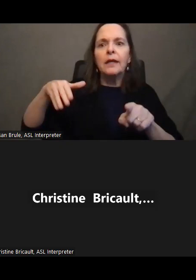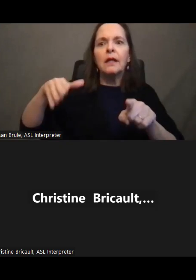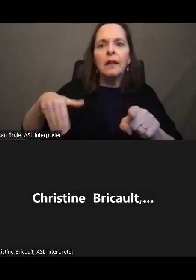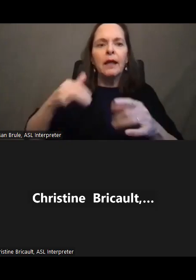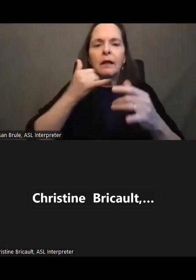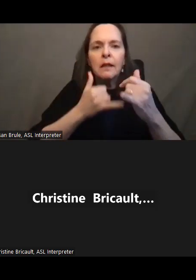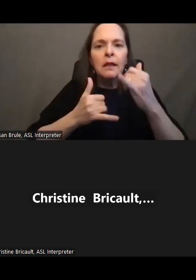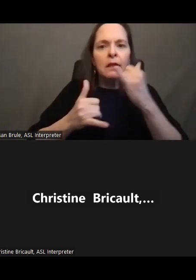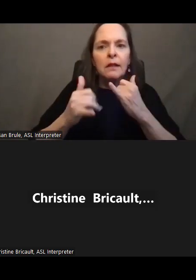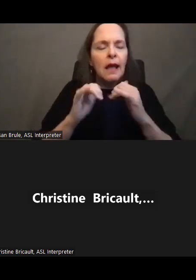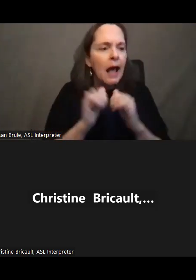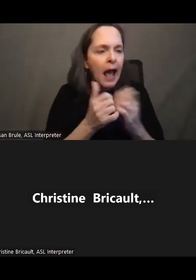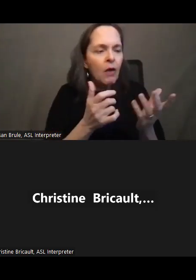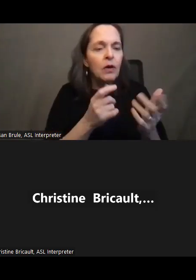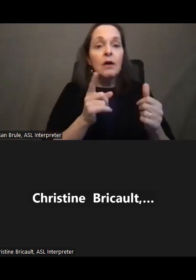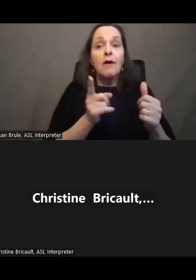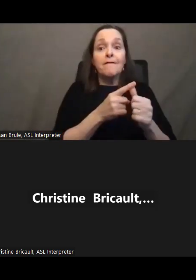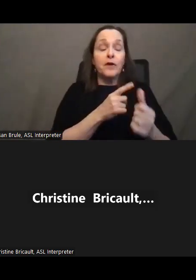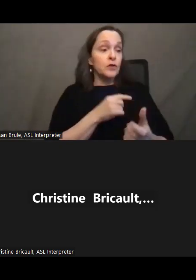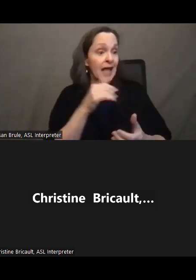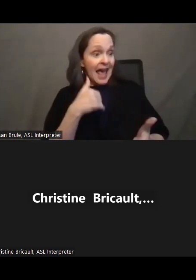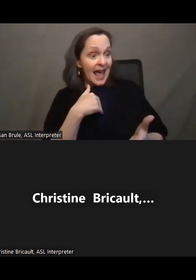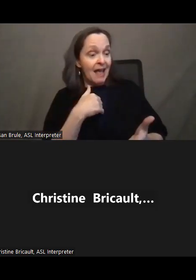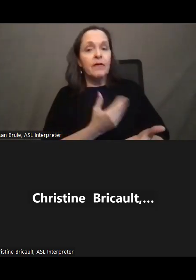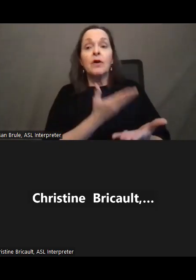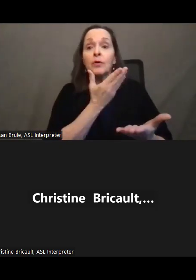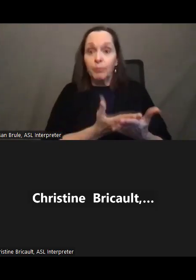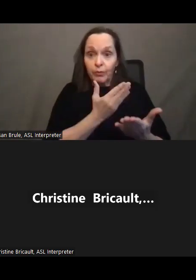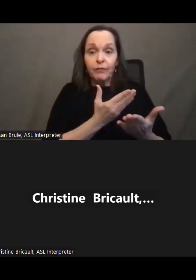accommodations might be reasonable.